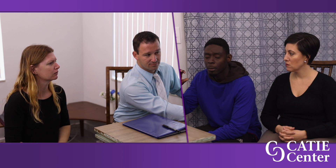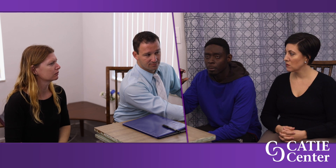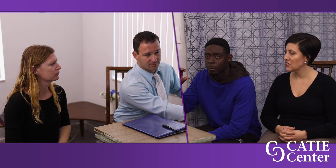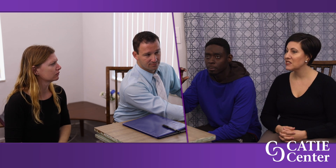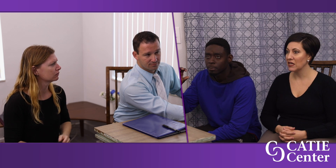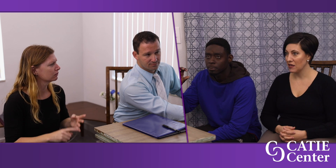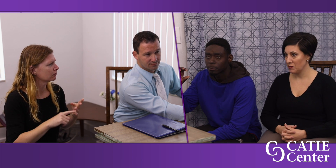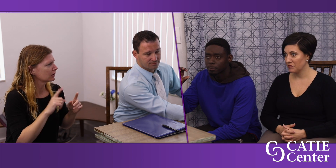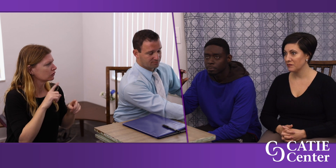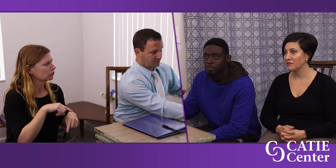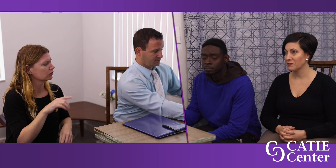C.